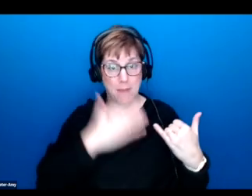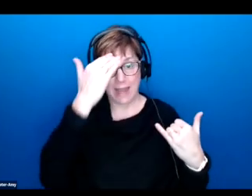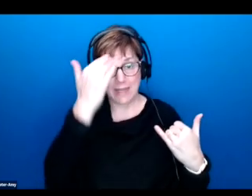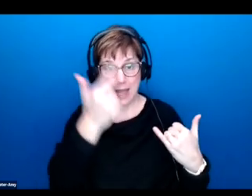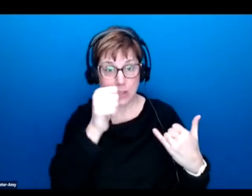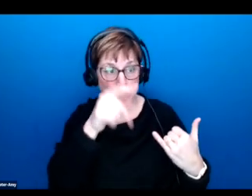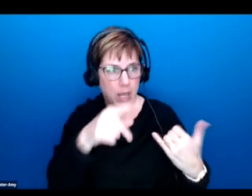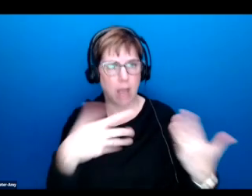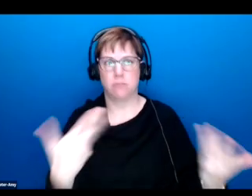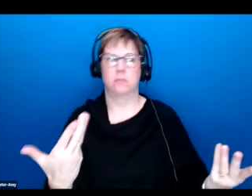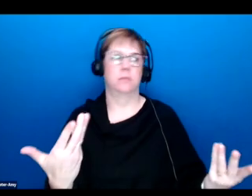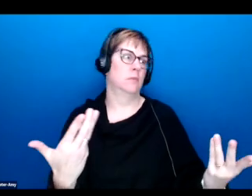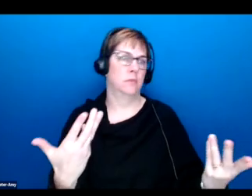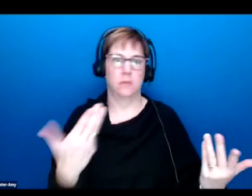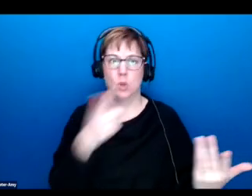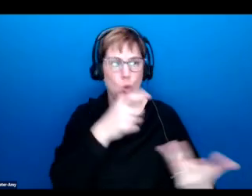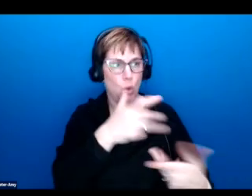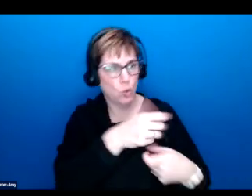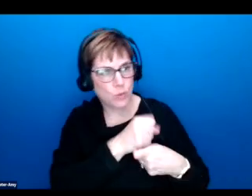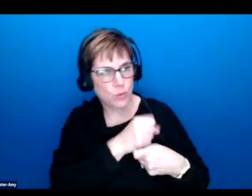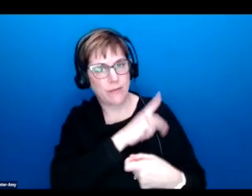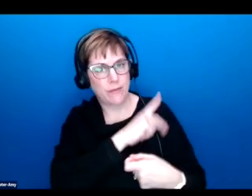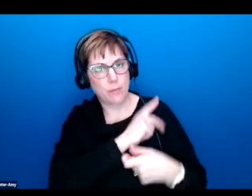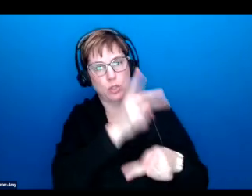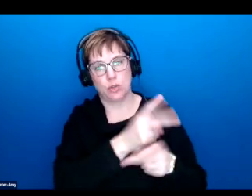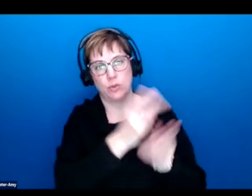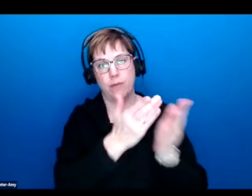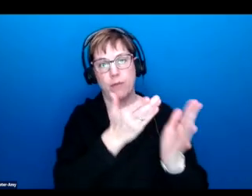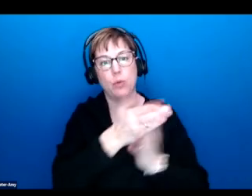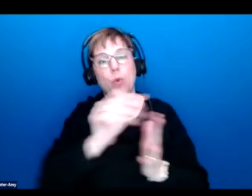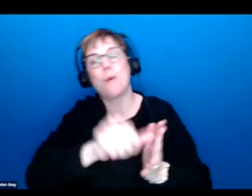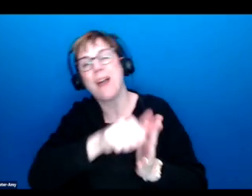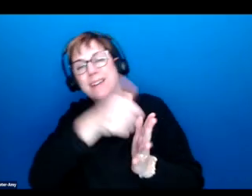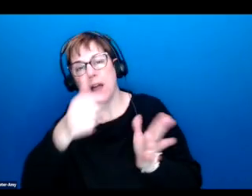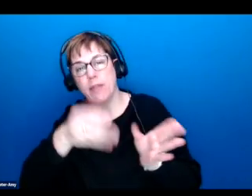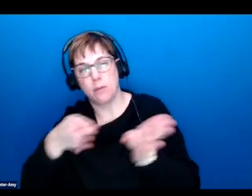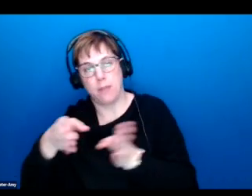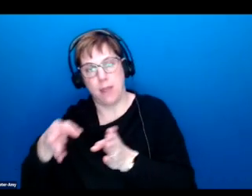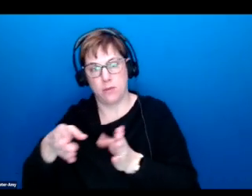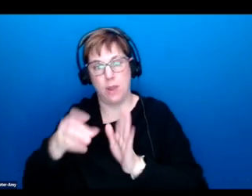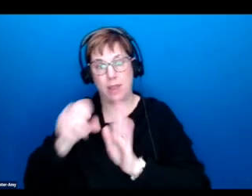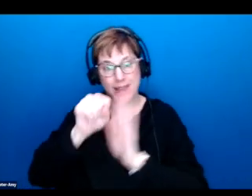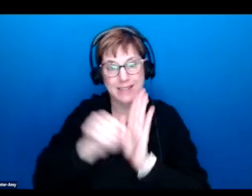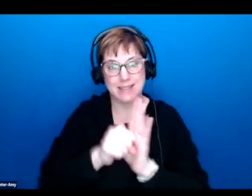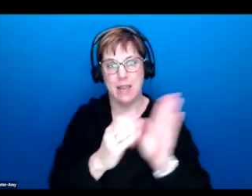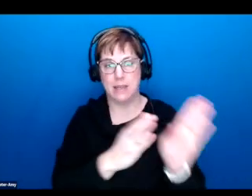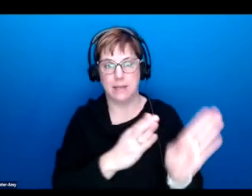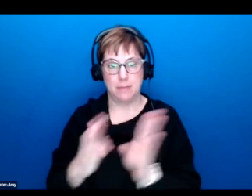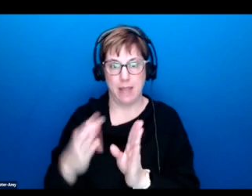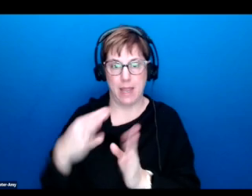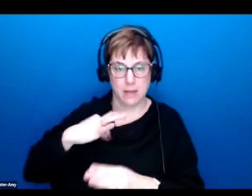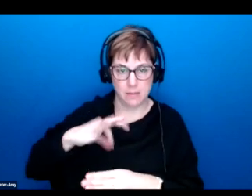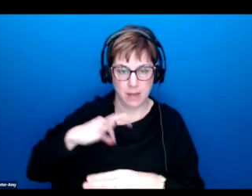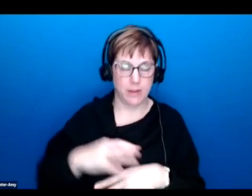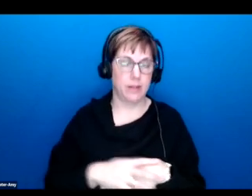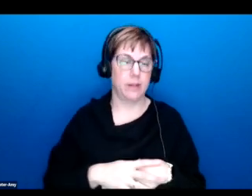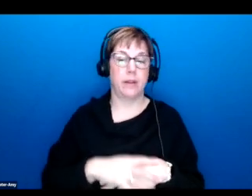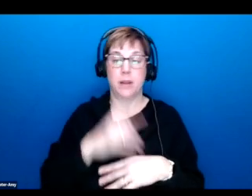terms of who is receiving personal care services through another pathway, the state plan benefits. And because of this tool,